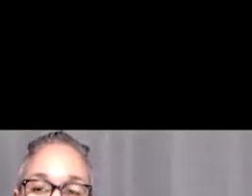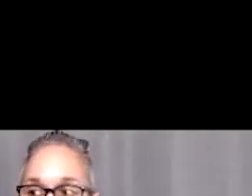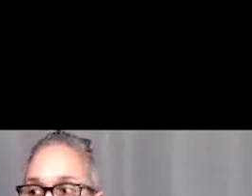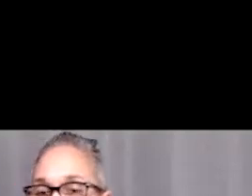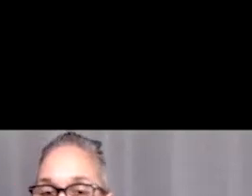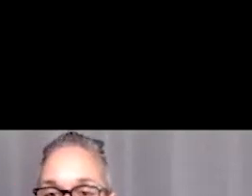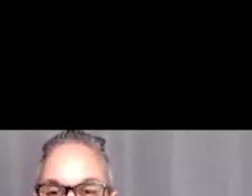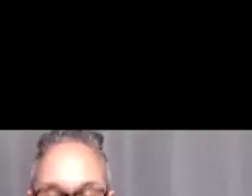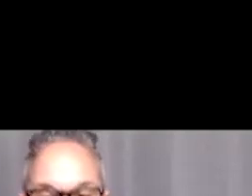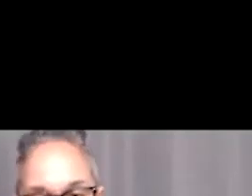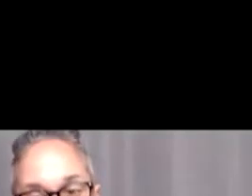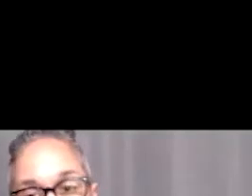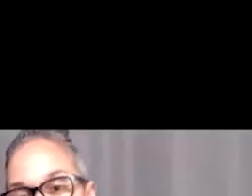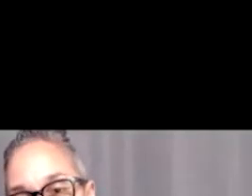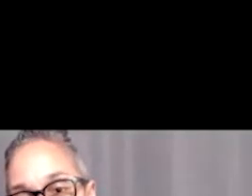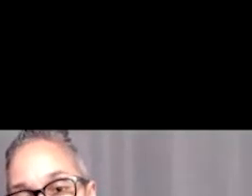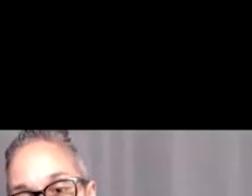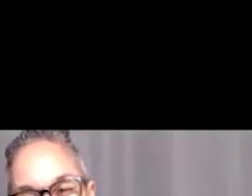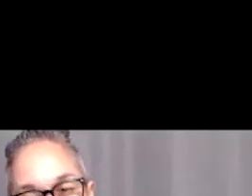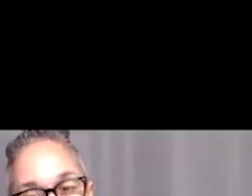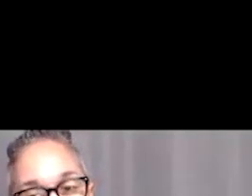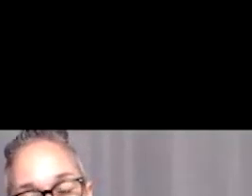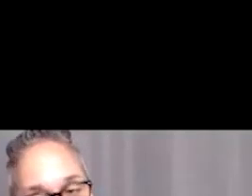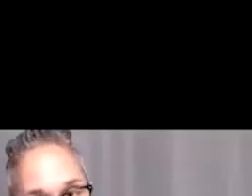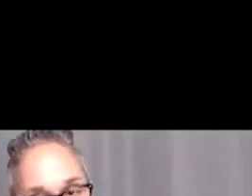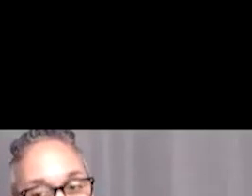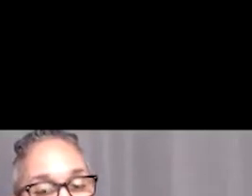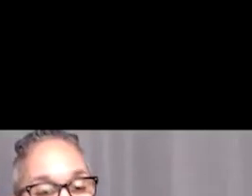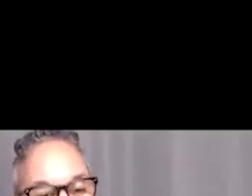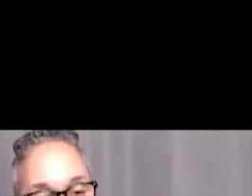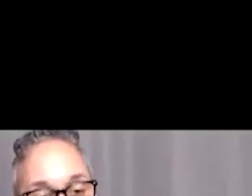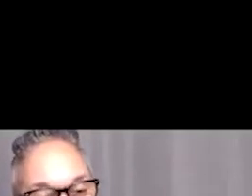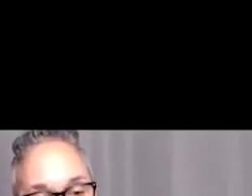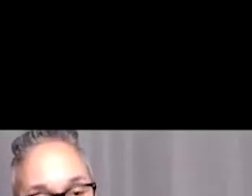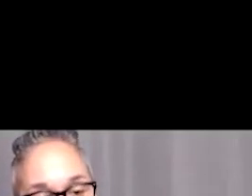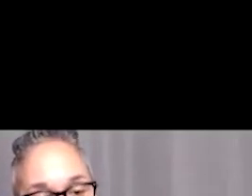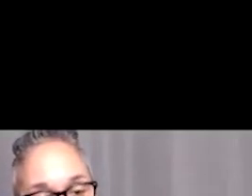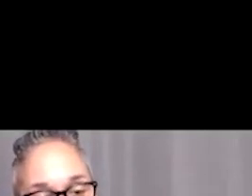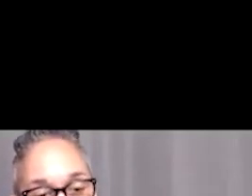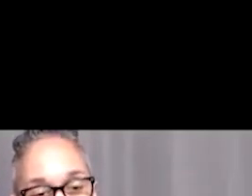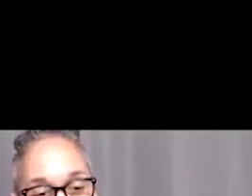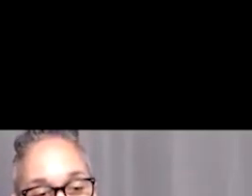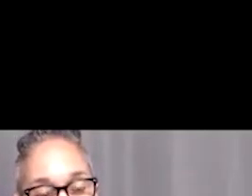So that's why, you know, we're having these trainings because everybody's doing this to some extent.